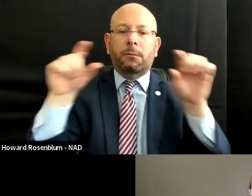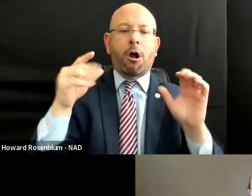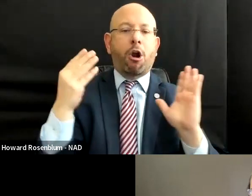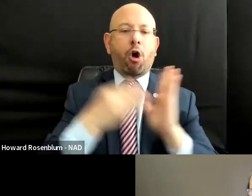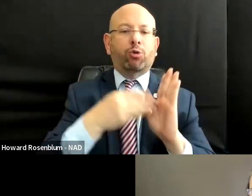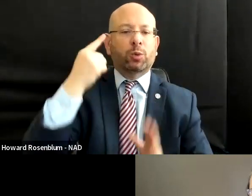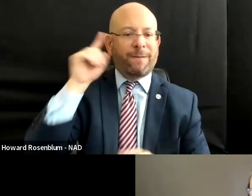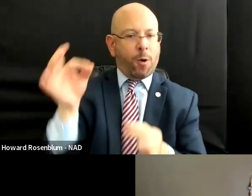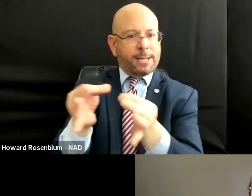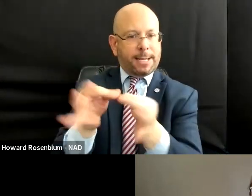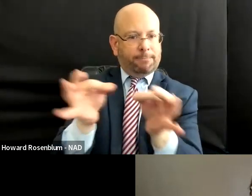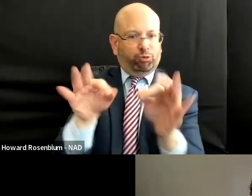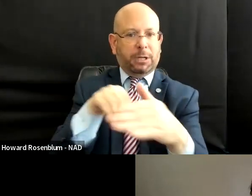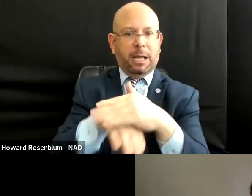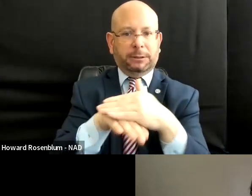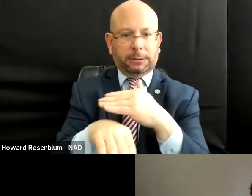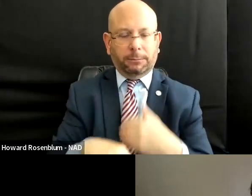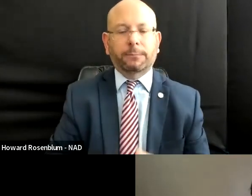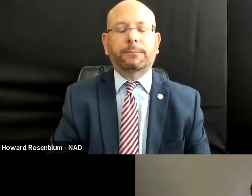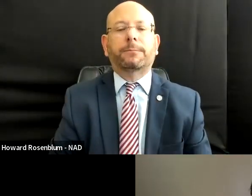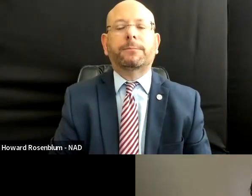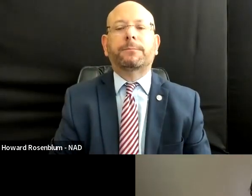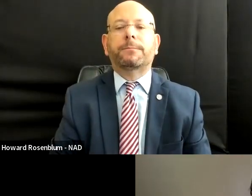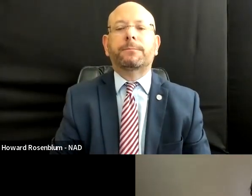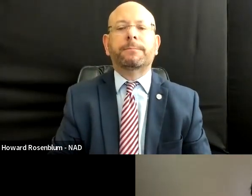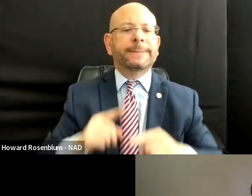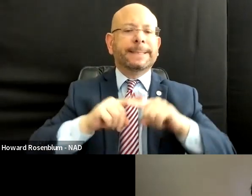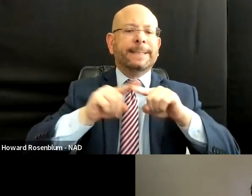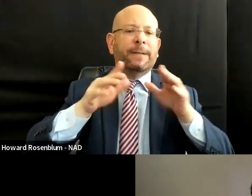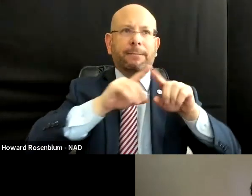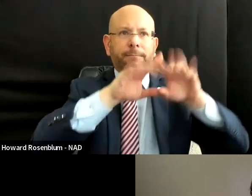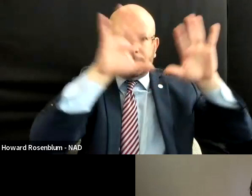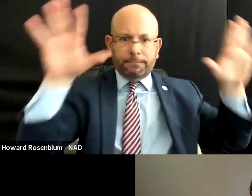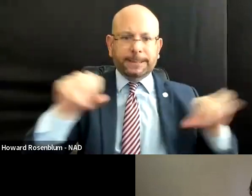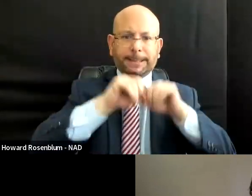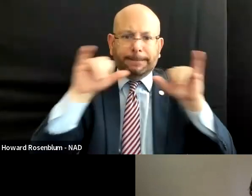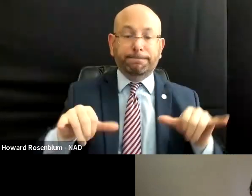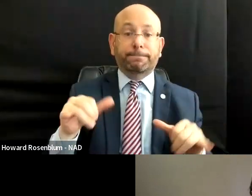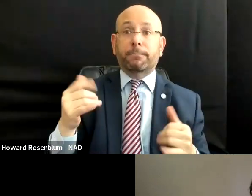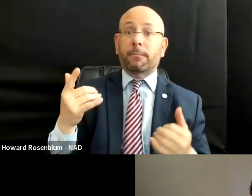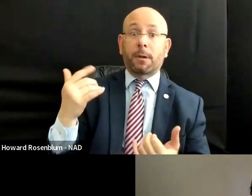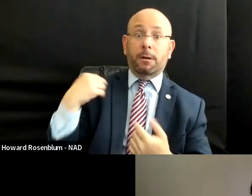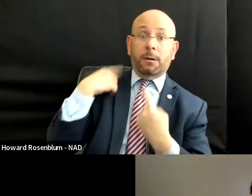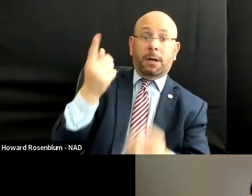TV. A different kind of lawsuit that we have been involved with is